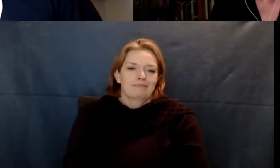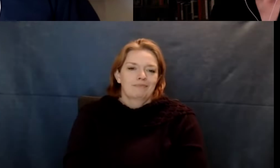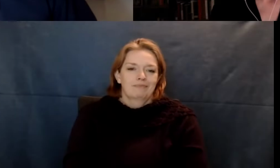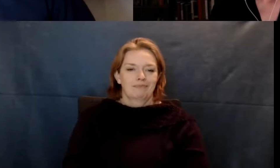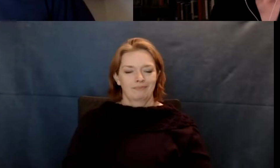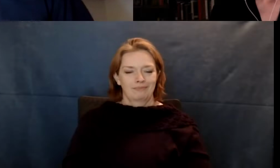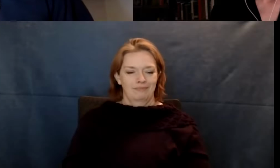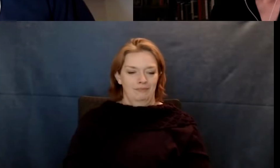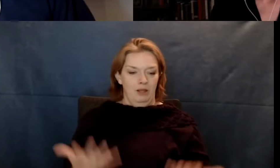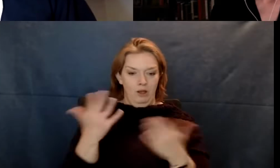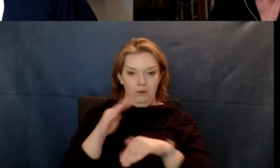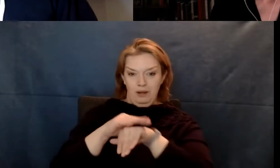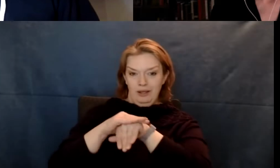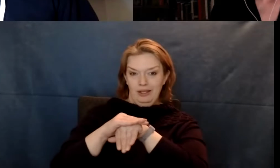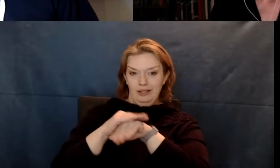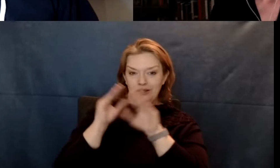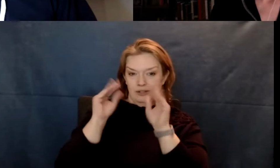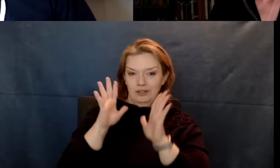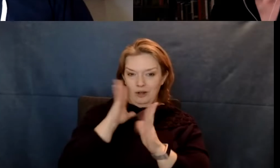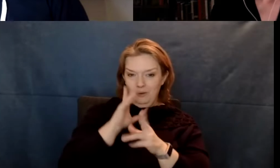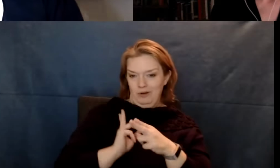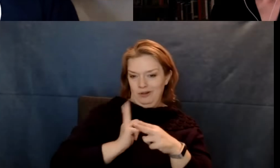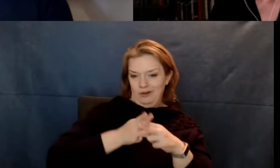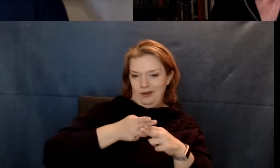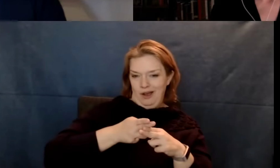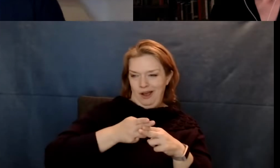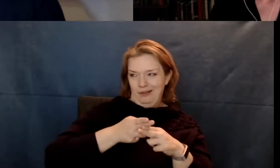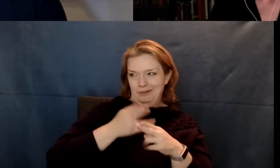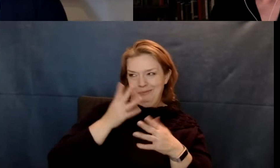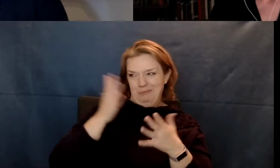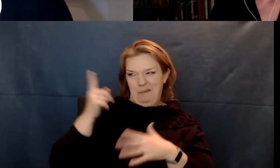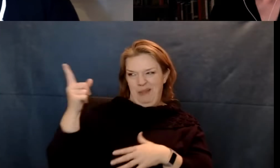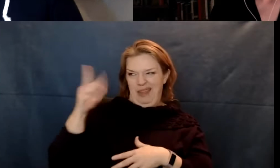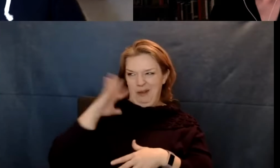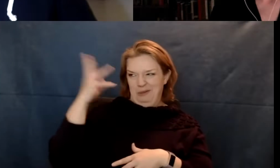call a gross way, you know.